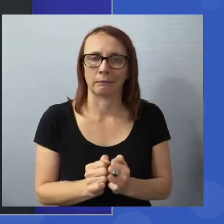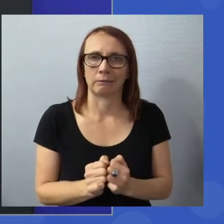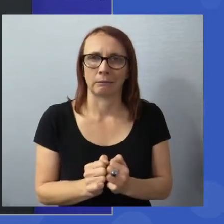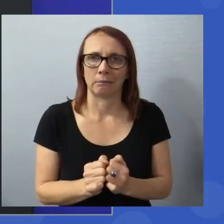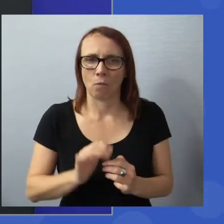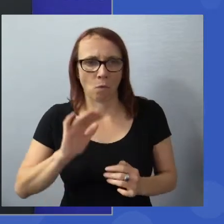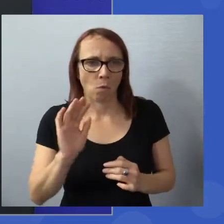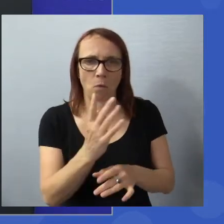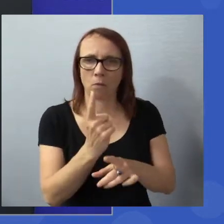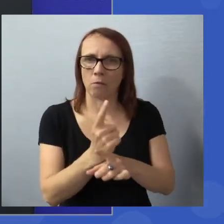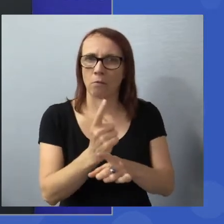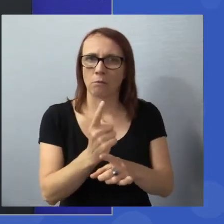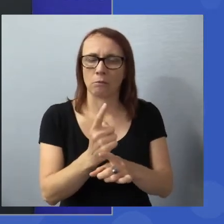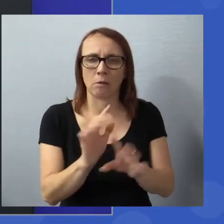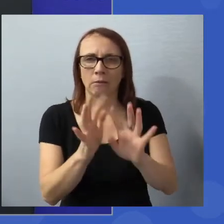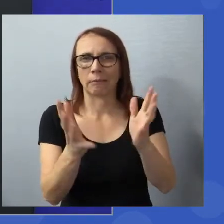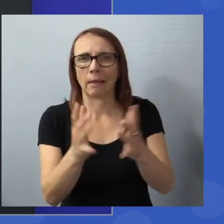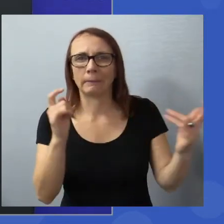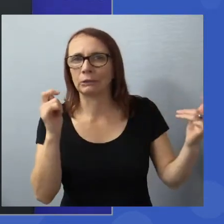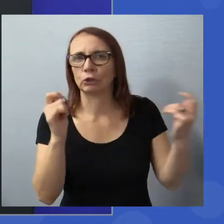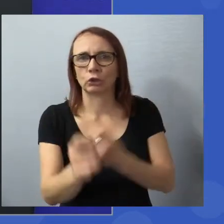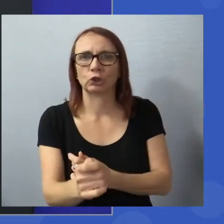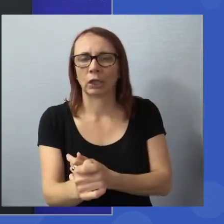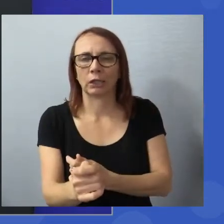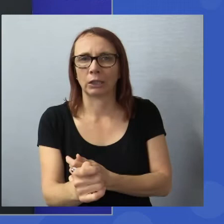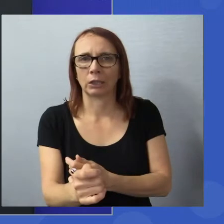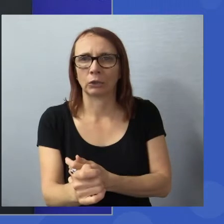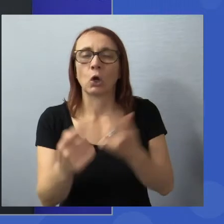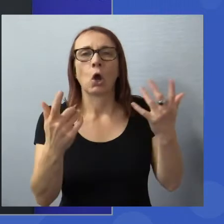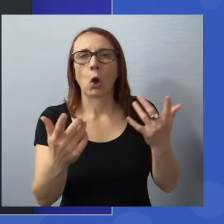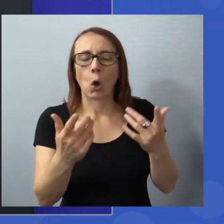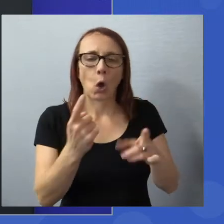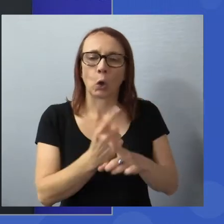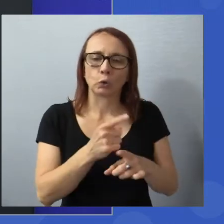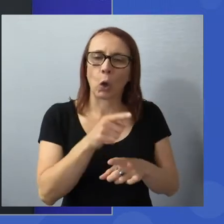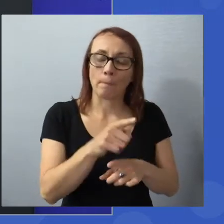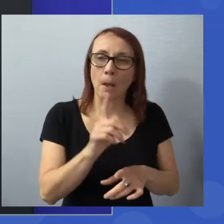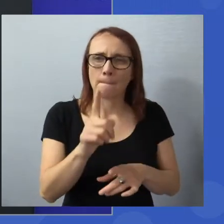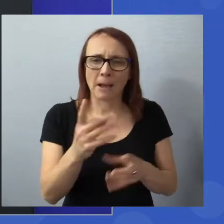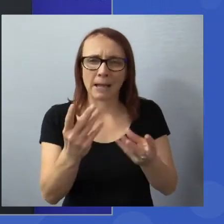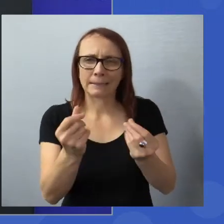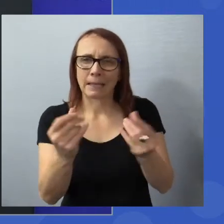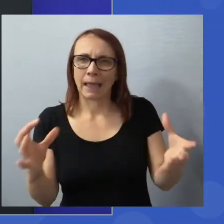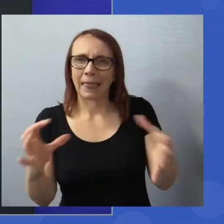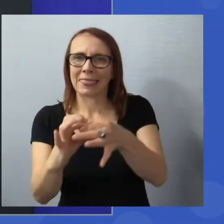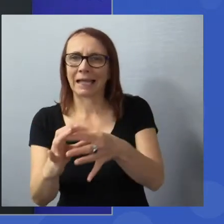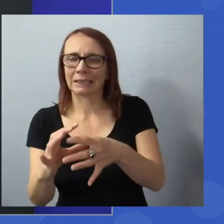statements even some of the statements are not directly orientated towards climate change have some how a sustainable climate and sustainable